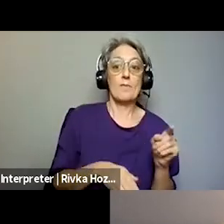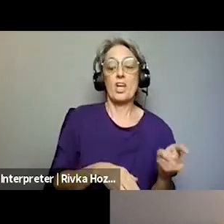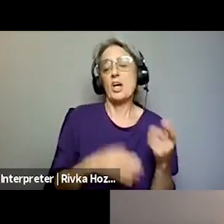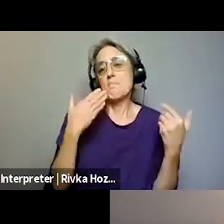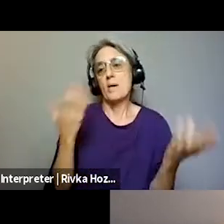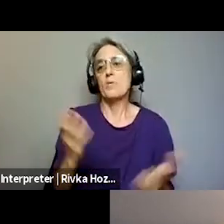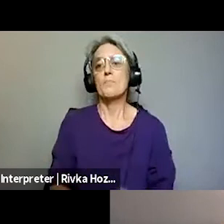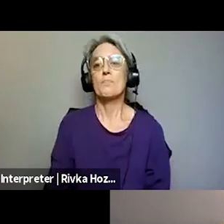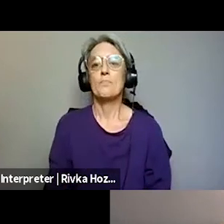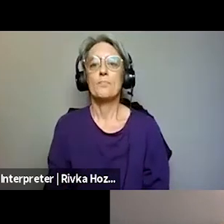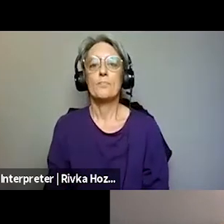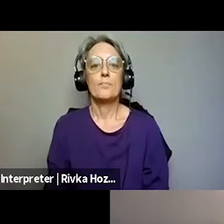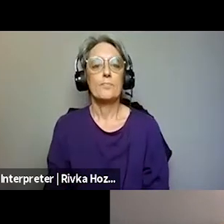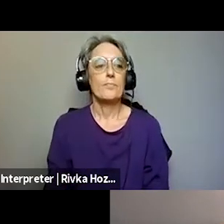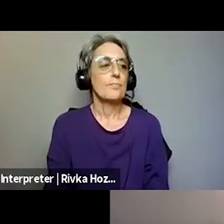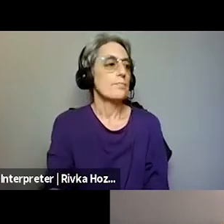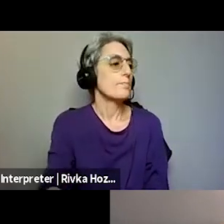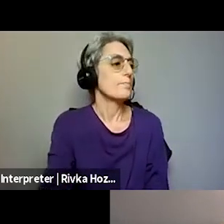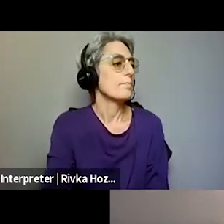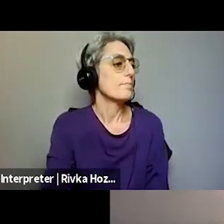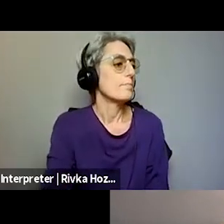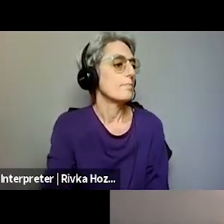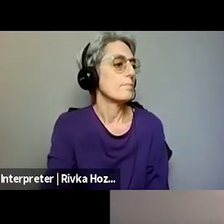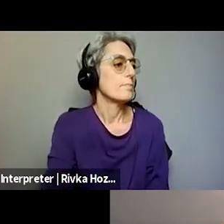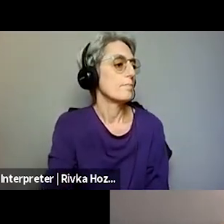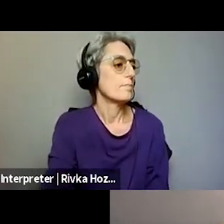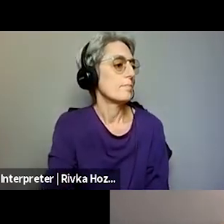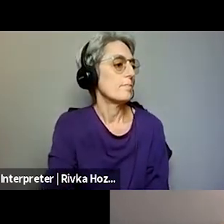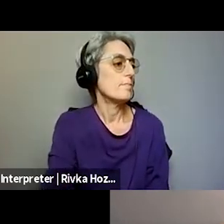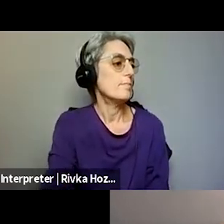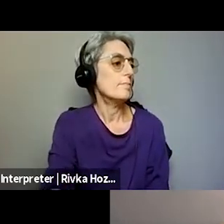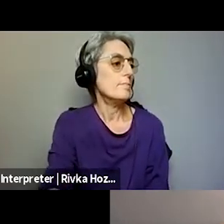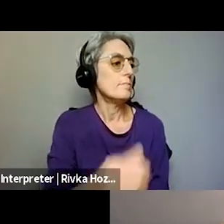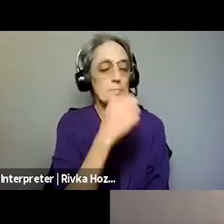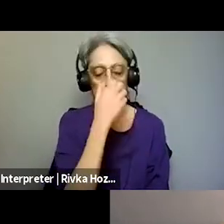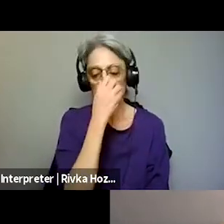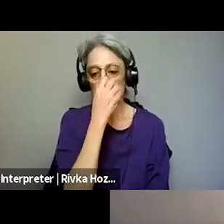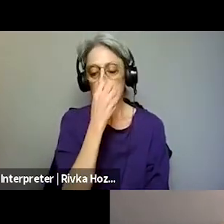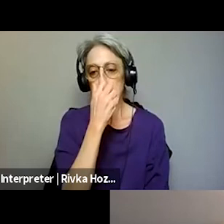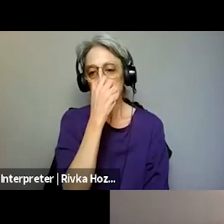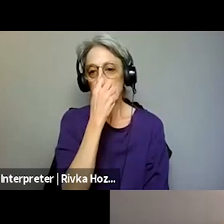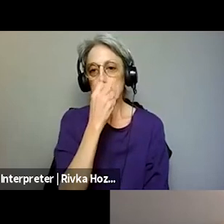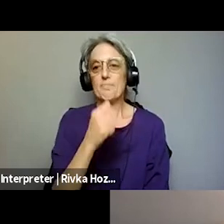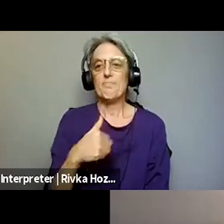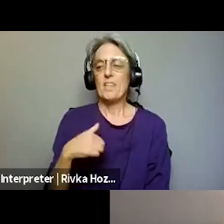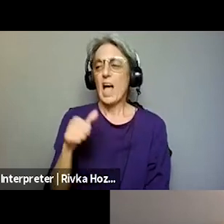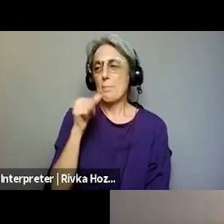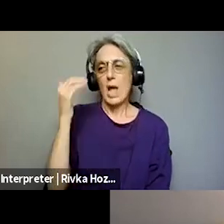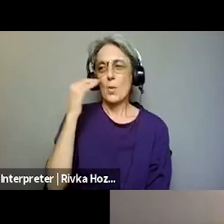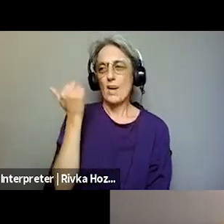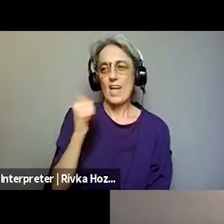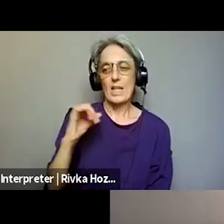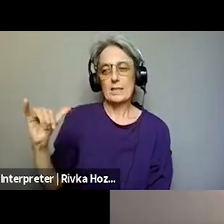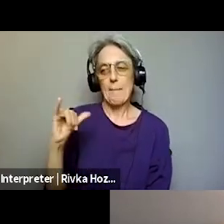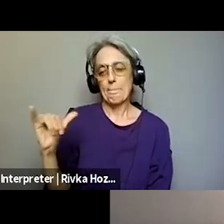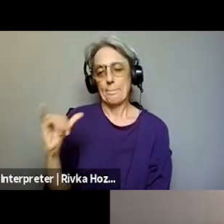[DR. MONIKA MITRA:] I am not aware of any either. There is a project that we’re working